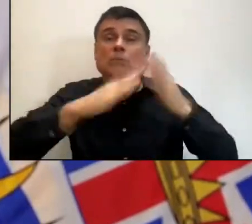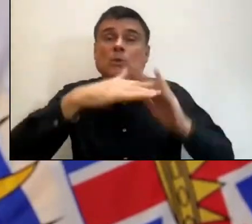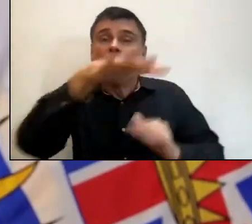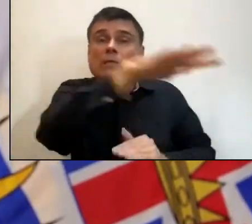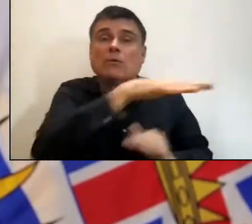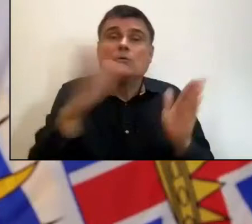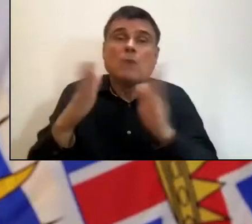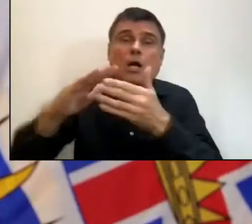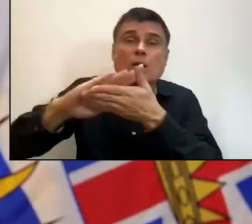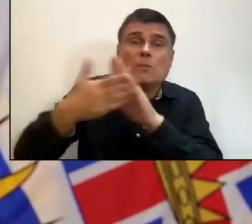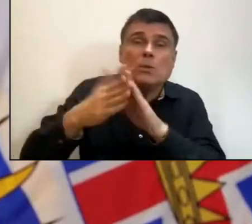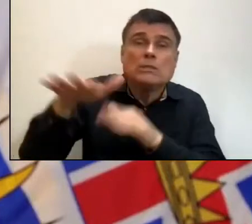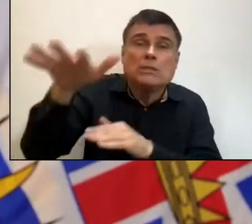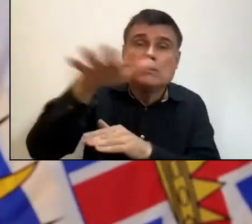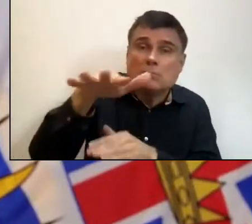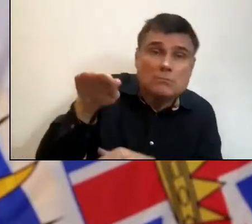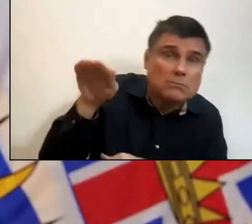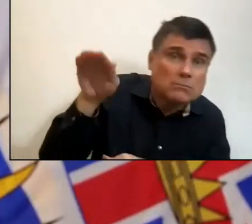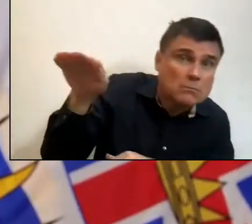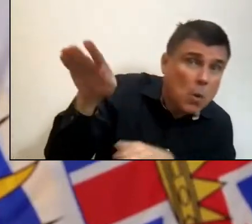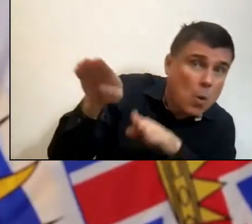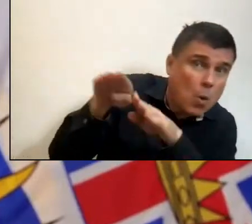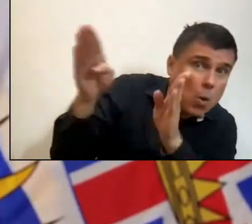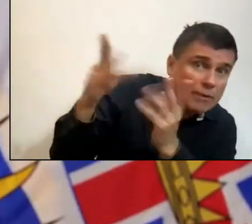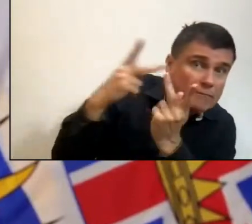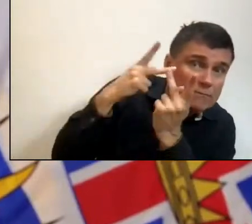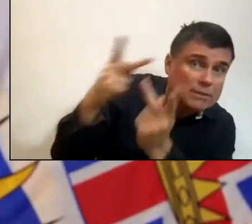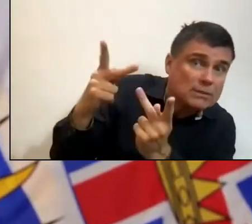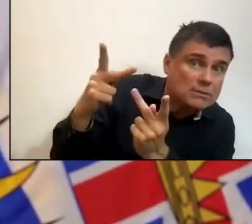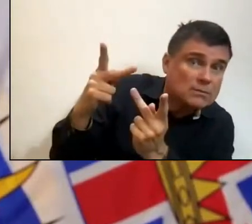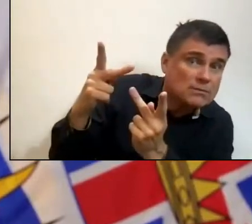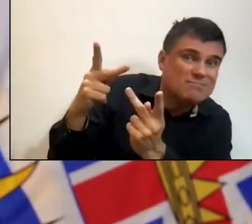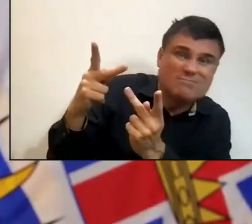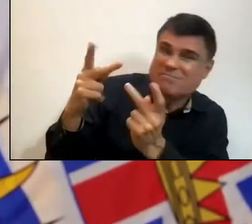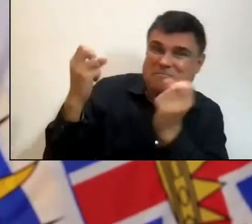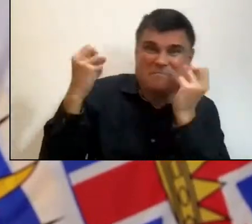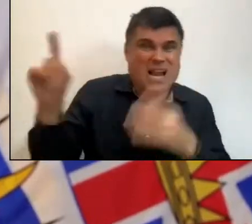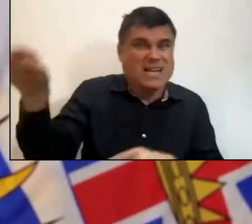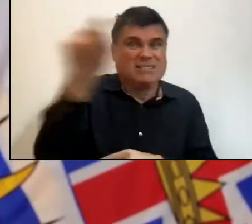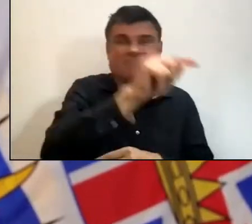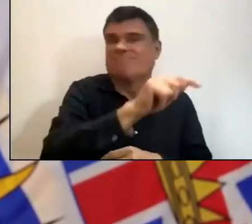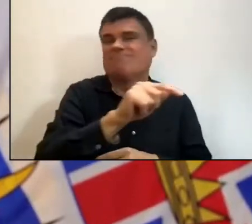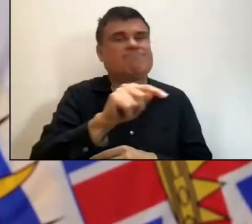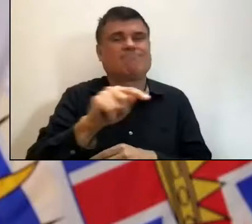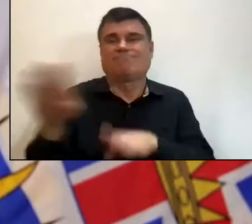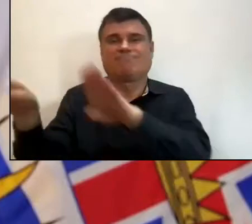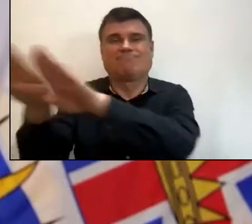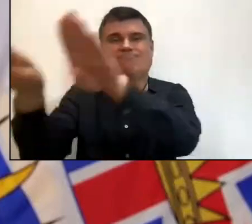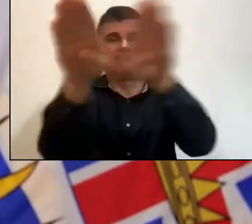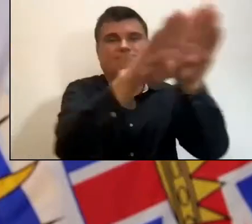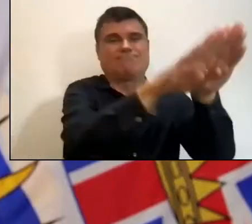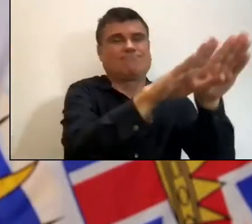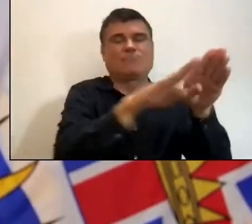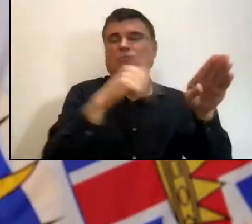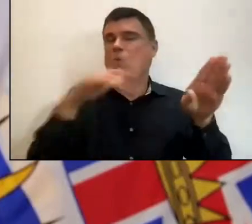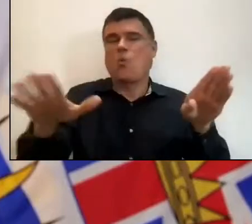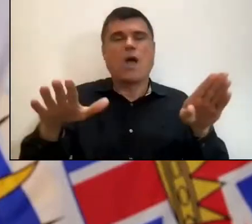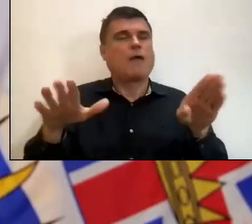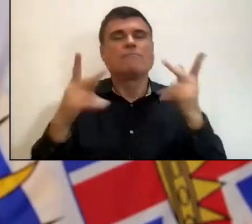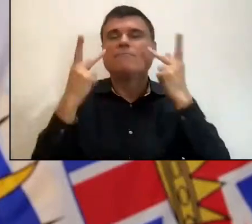especially with the new risk that we are facing. If you have family and friends that you need to be with, then